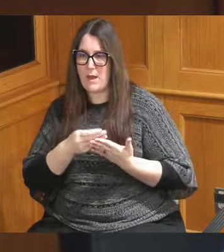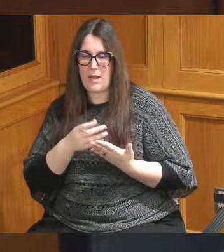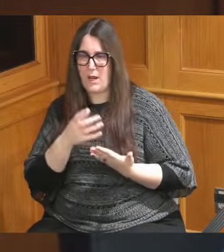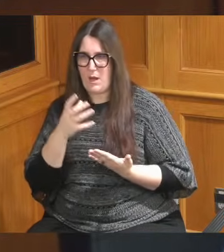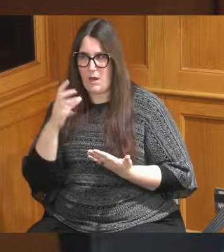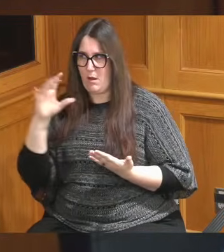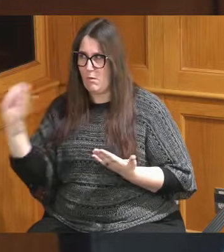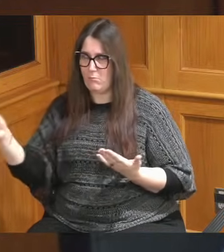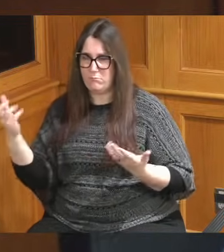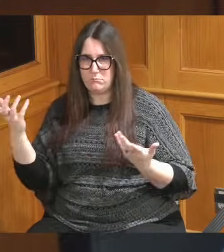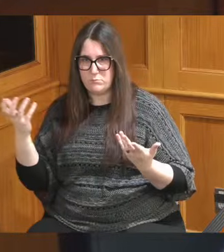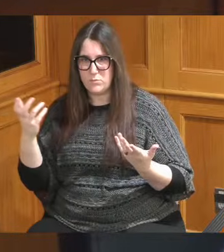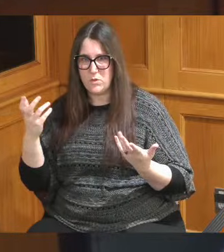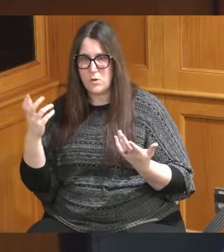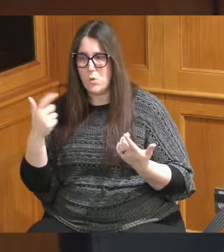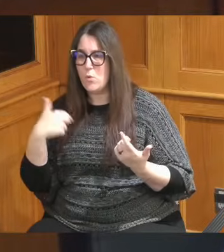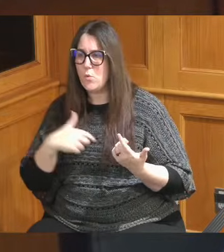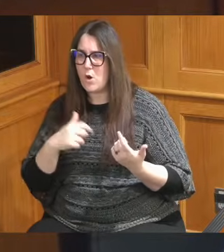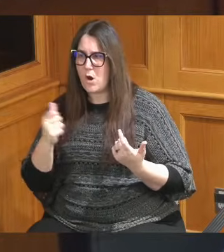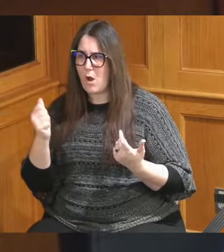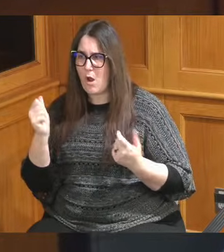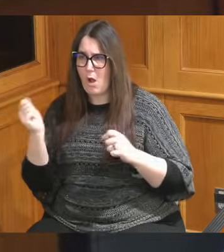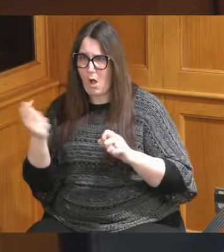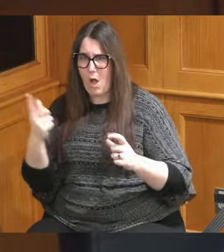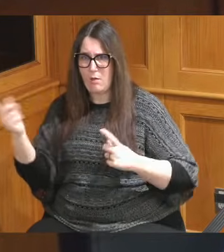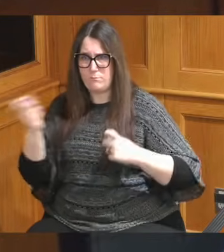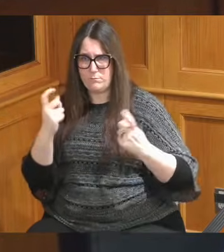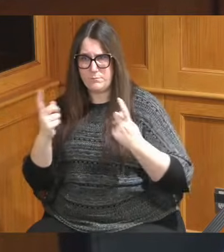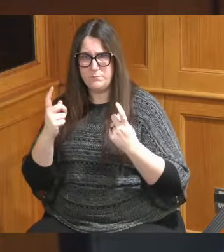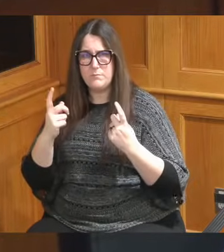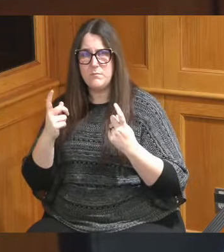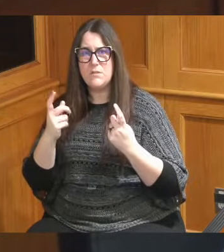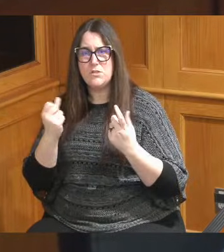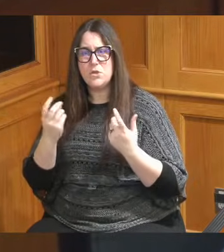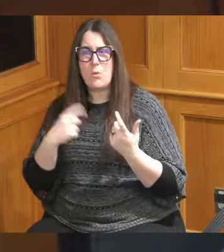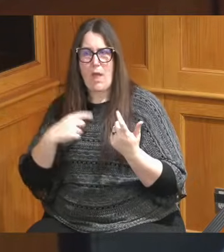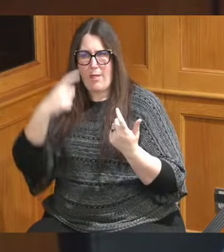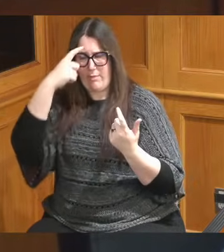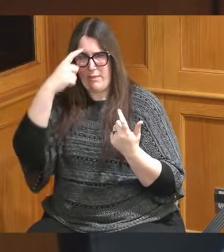we're we're all being asked that question. I think we need to have I think we've got a a high level